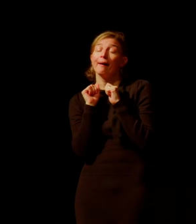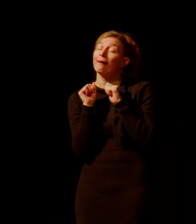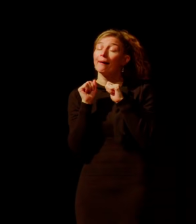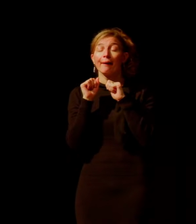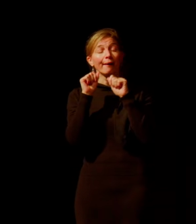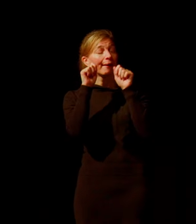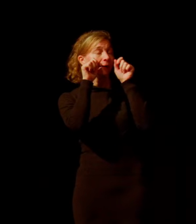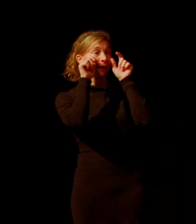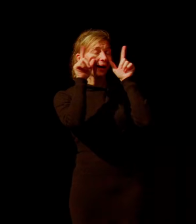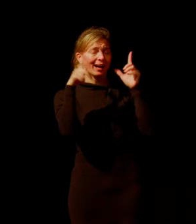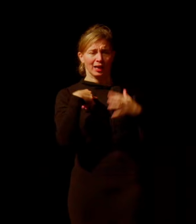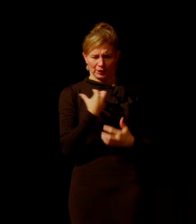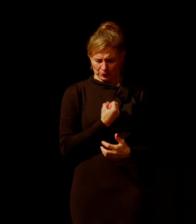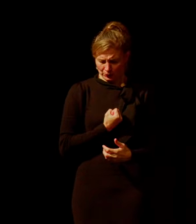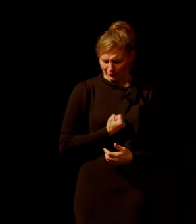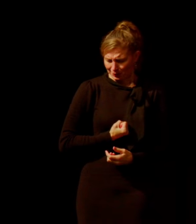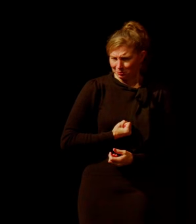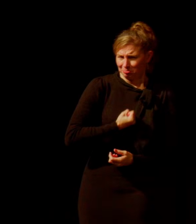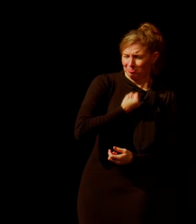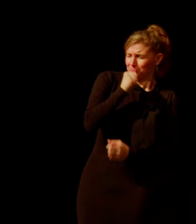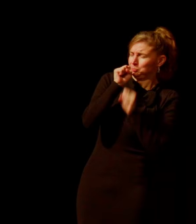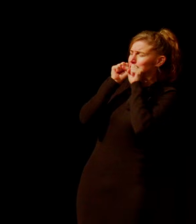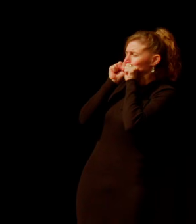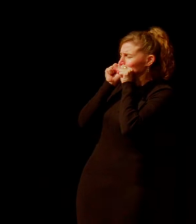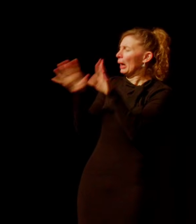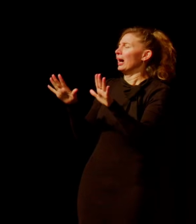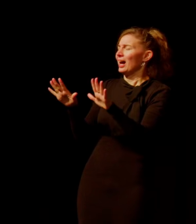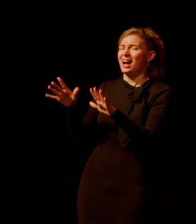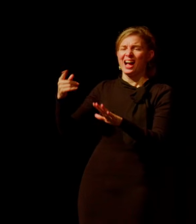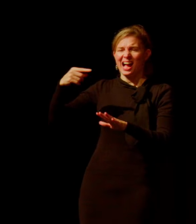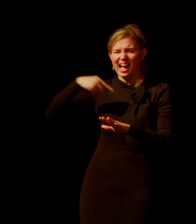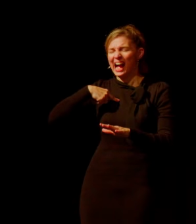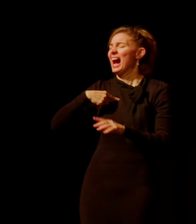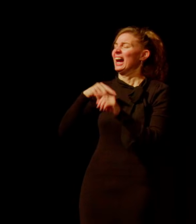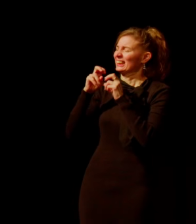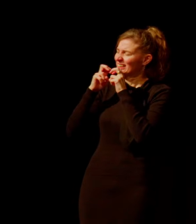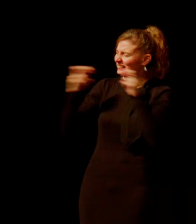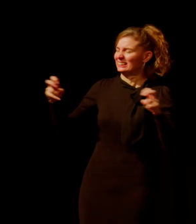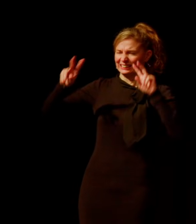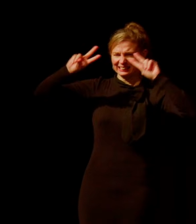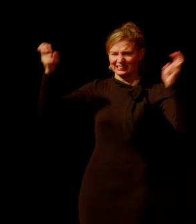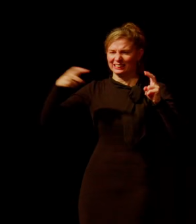I just couldn't hold it anymore. So I shouted at him, “Es reicht, ich kann nicht mehr mit dir schlafen!”